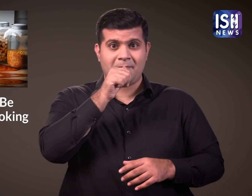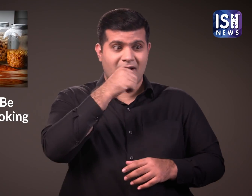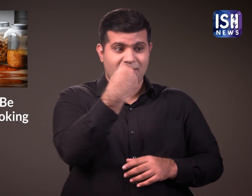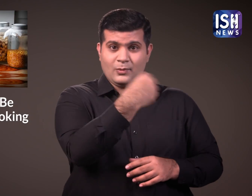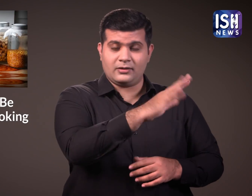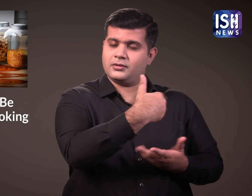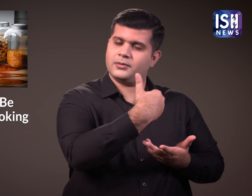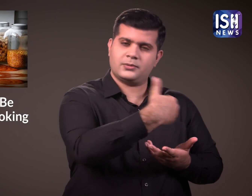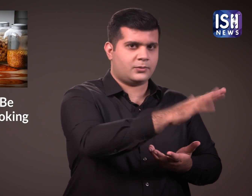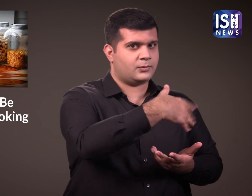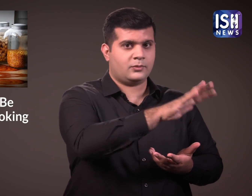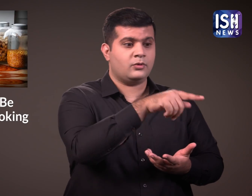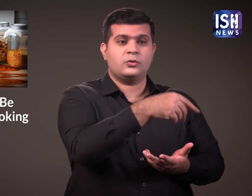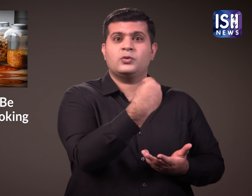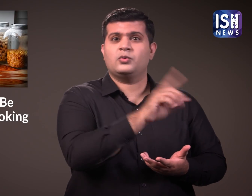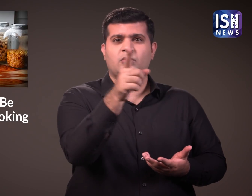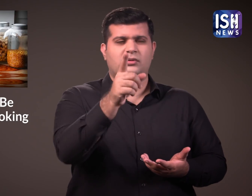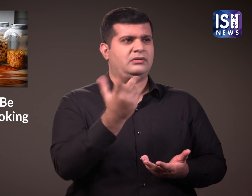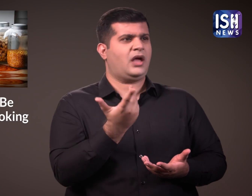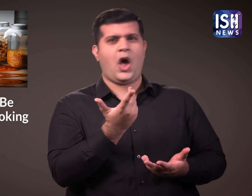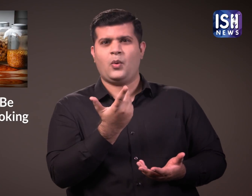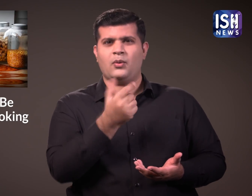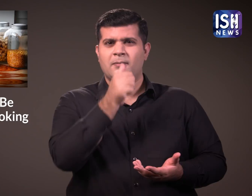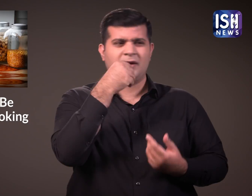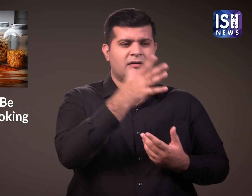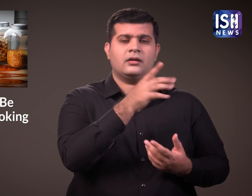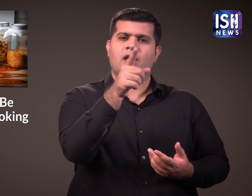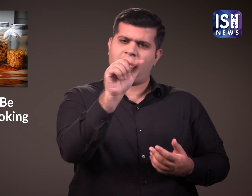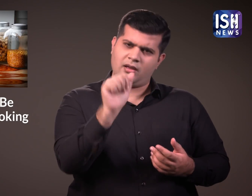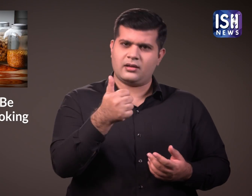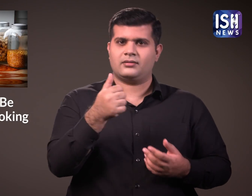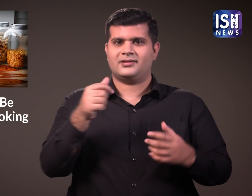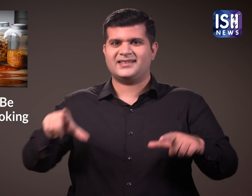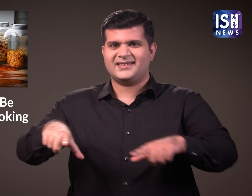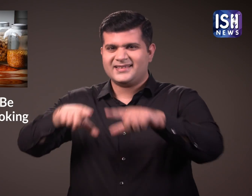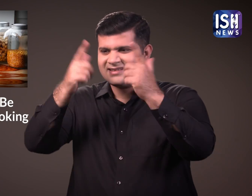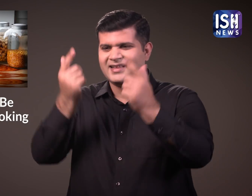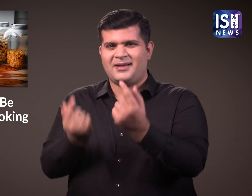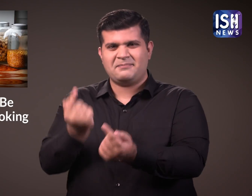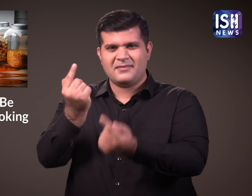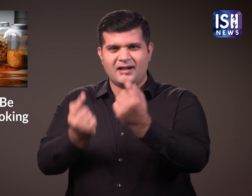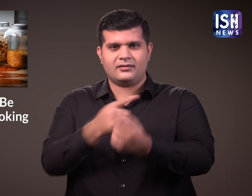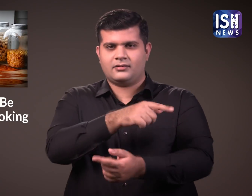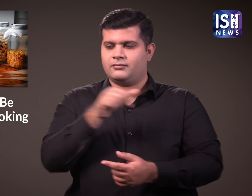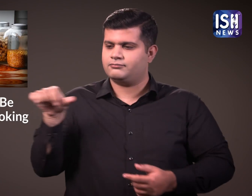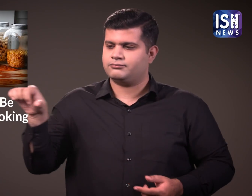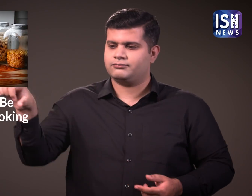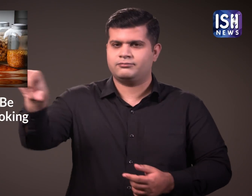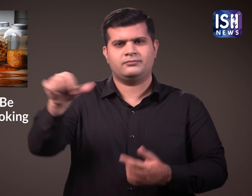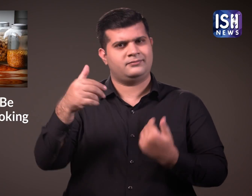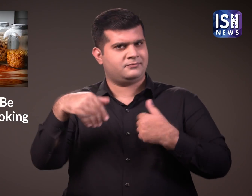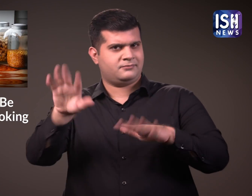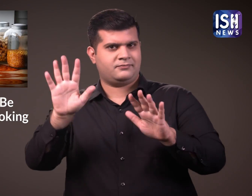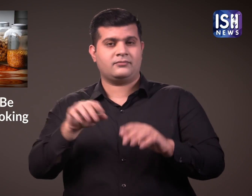This water can be used in plants and trees.